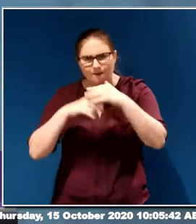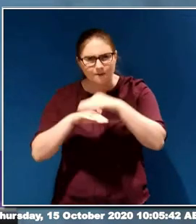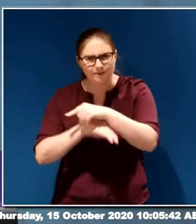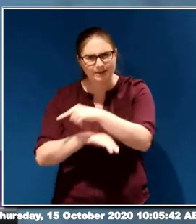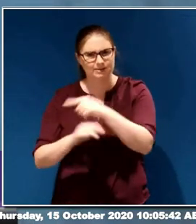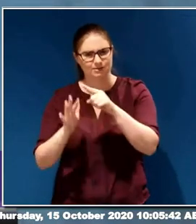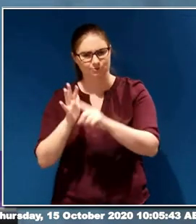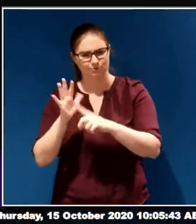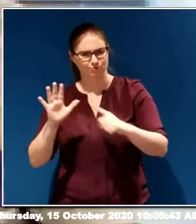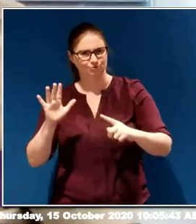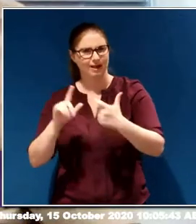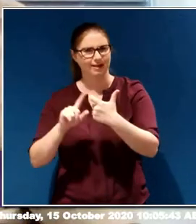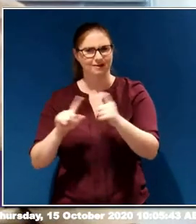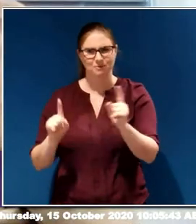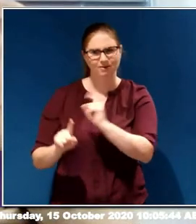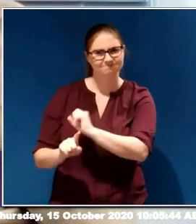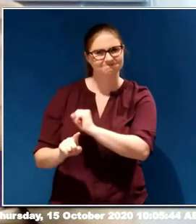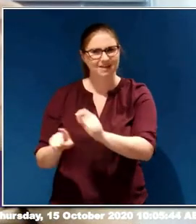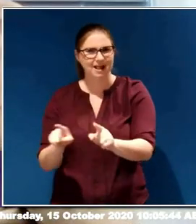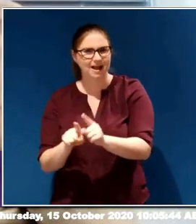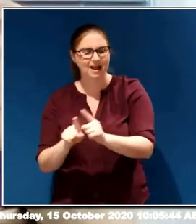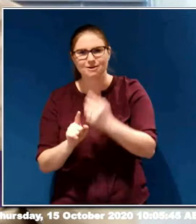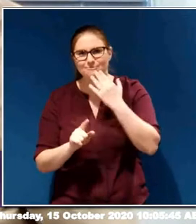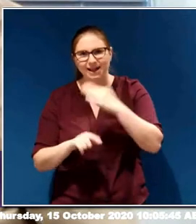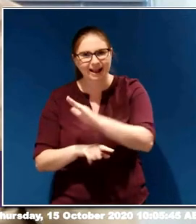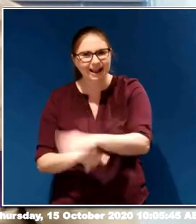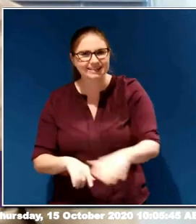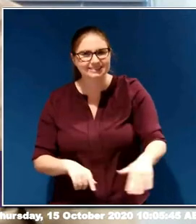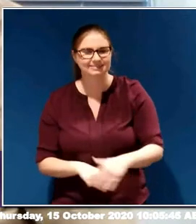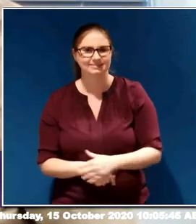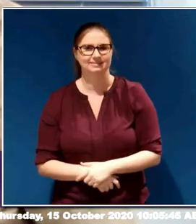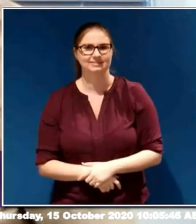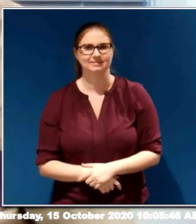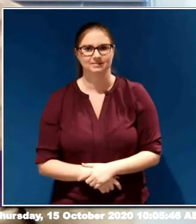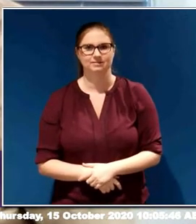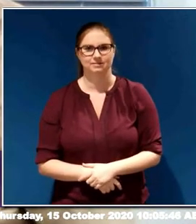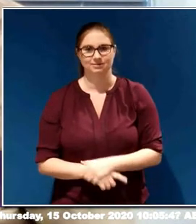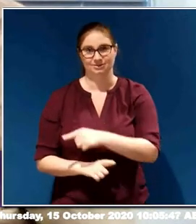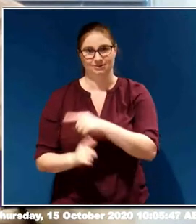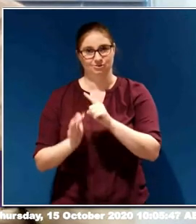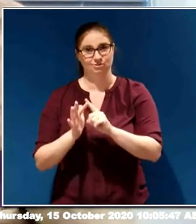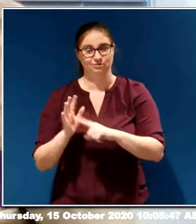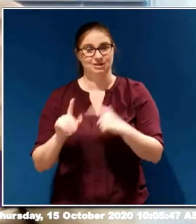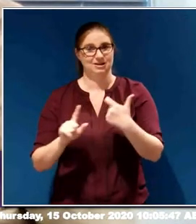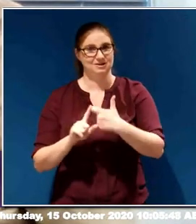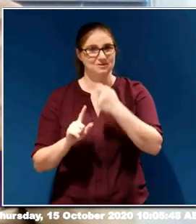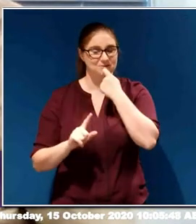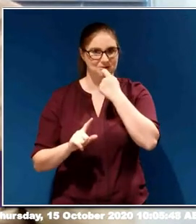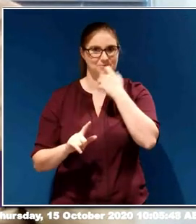Jack was really full on as a kid, very inquisitive, very busy.